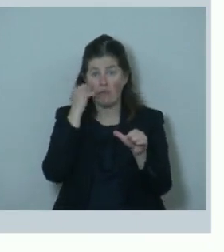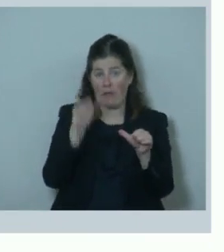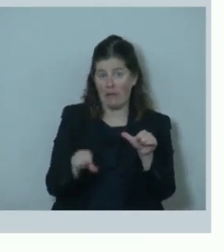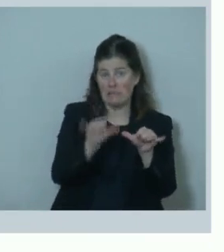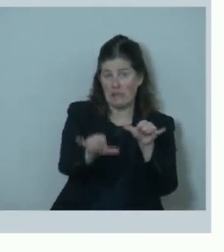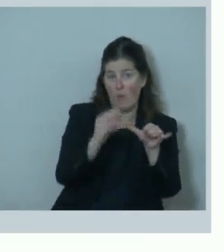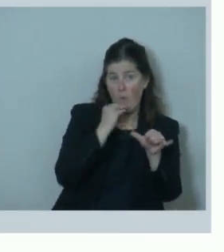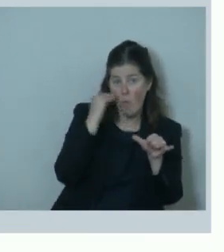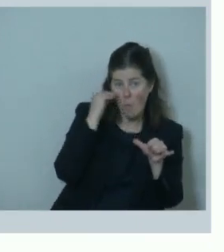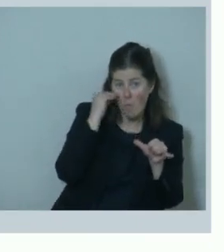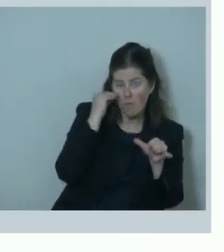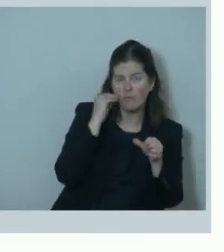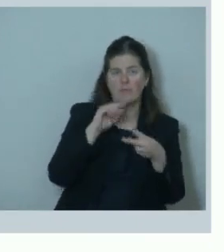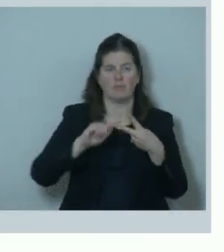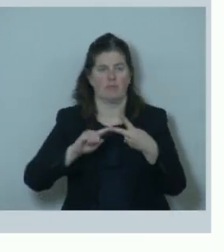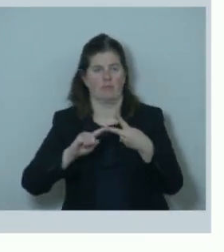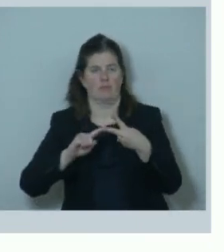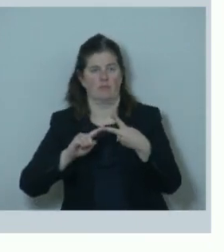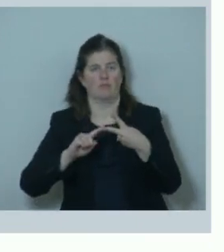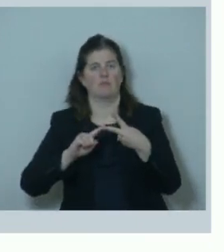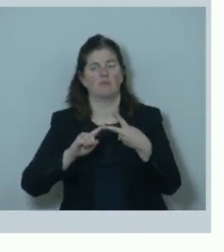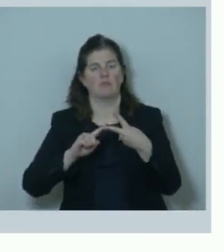HERE IS THE STATEWIDE STRATEGY. WE NEED EVERYBODY HELPING.